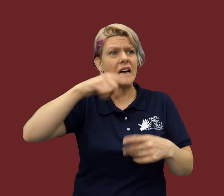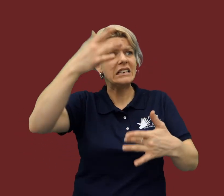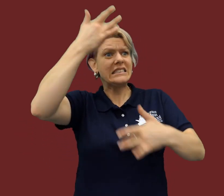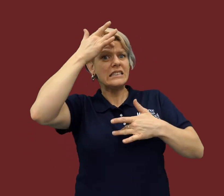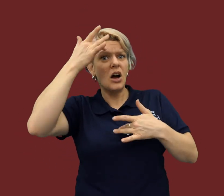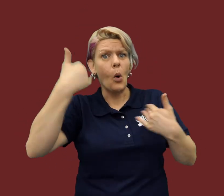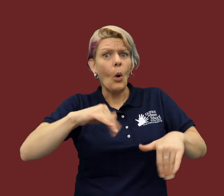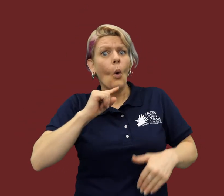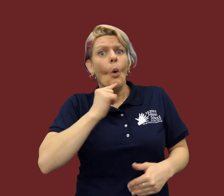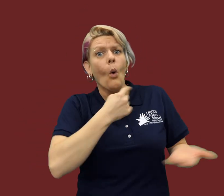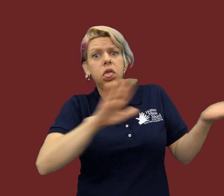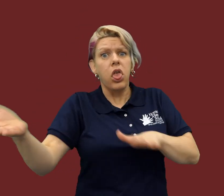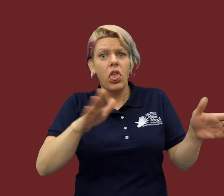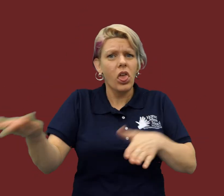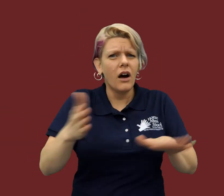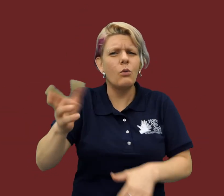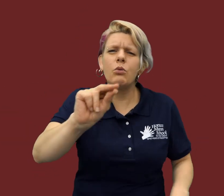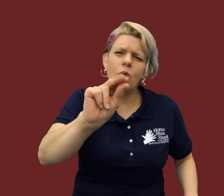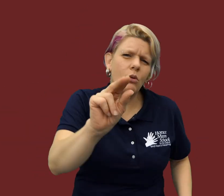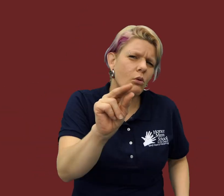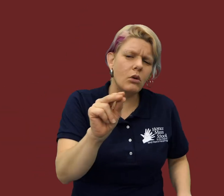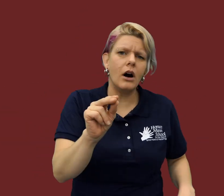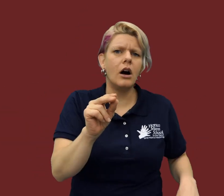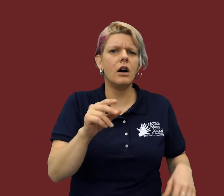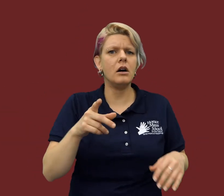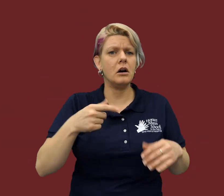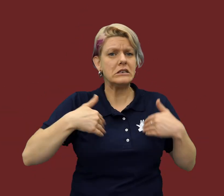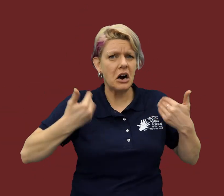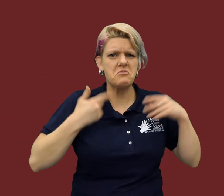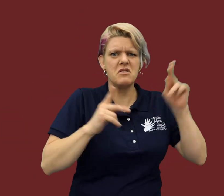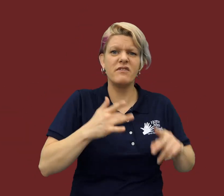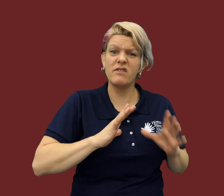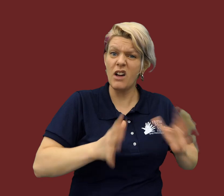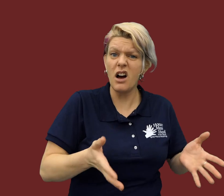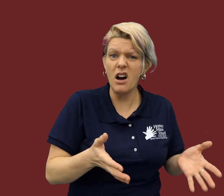COVID-19 is not life-threatening or fatal. Many younger people are fine if they get infected.